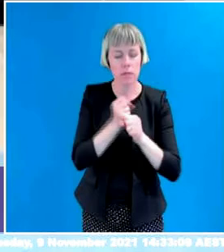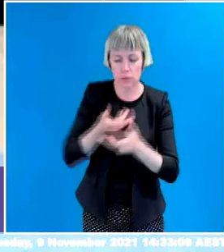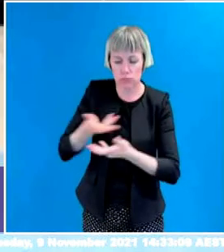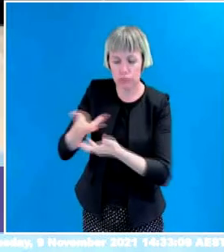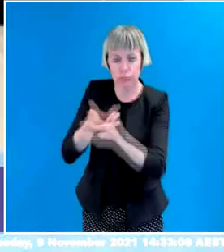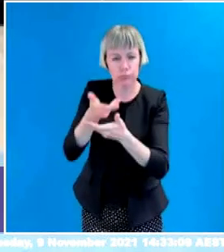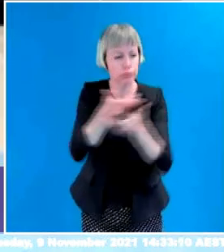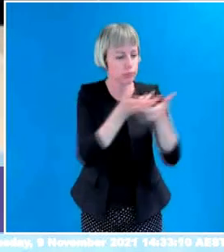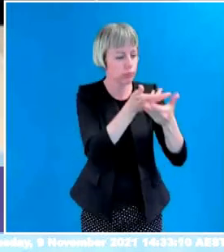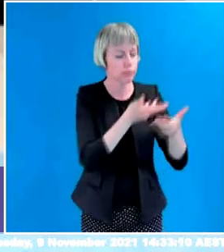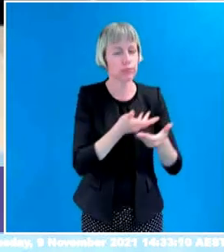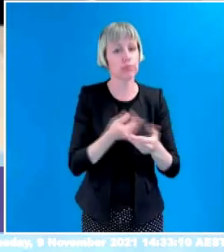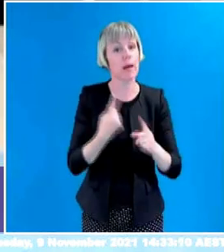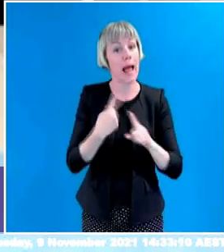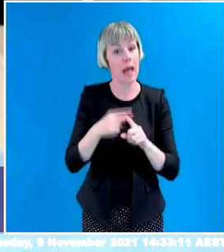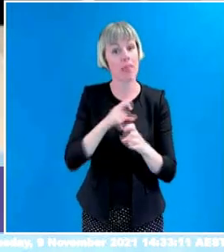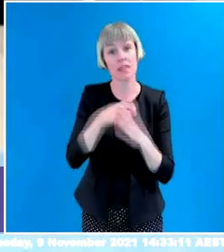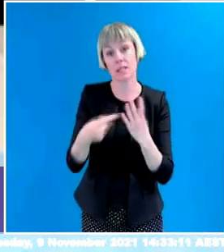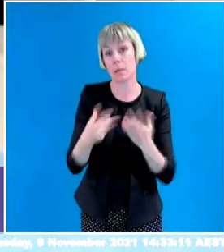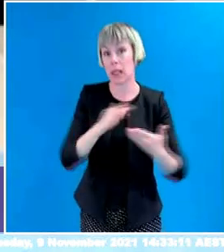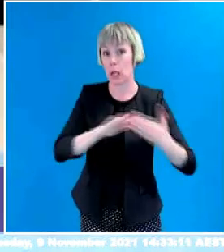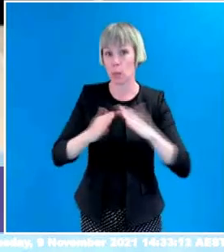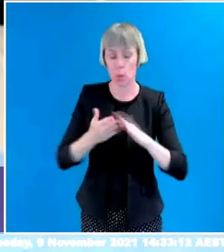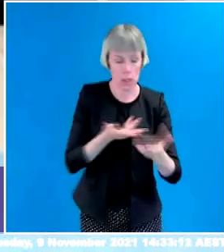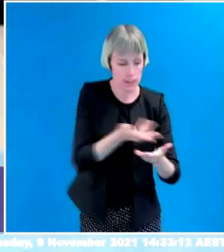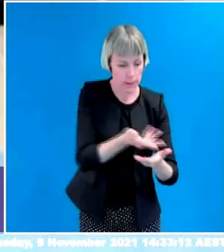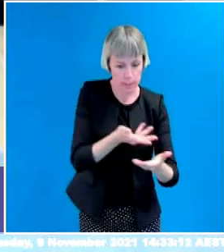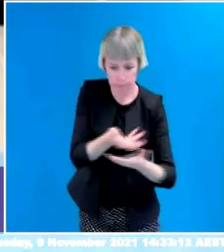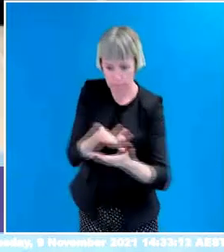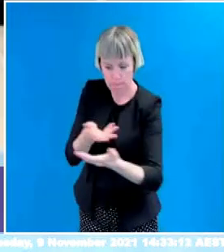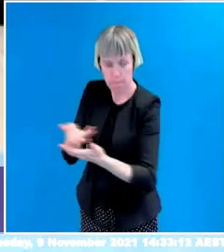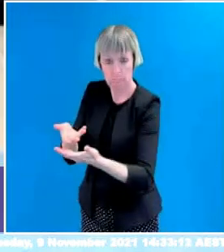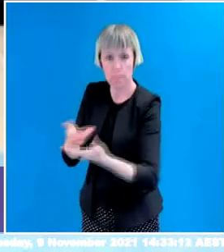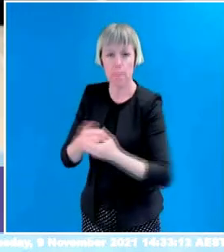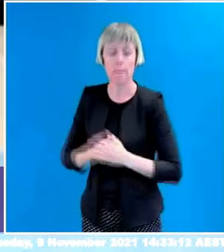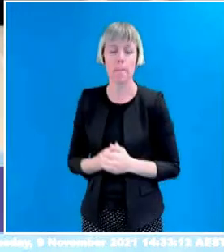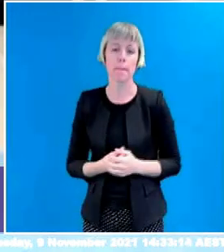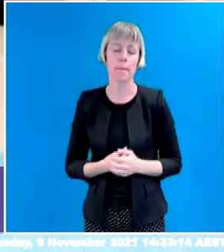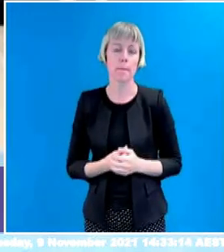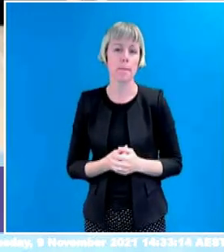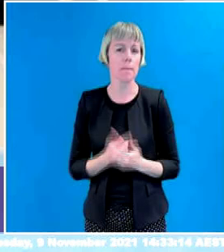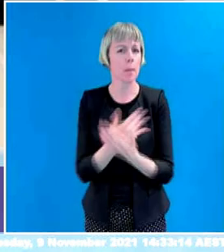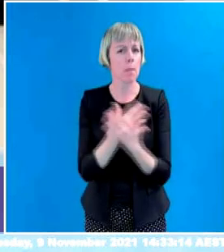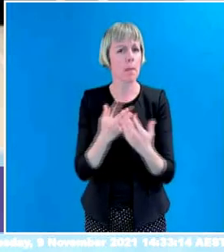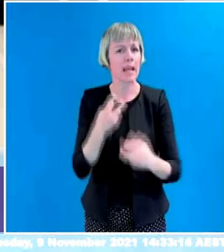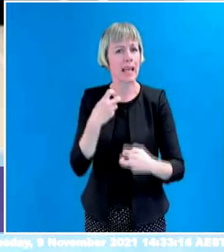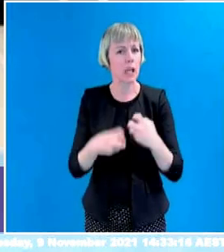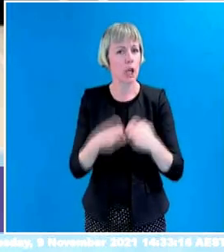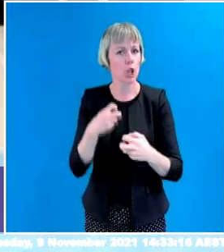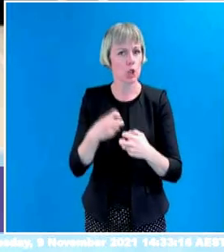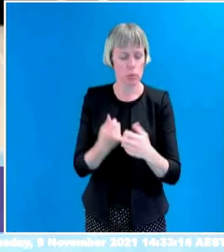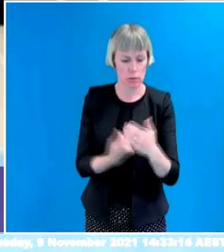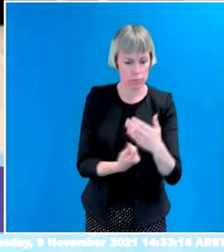disability community --- a number of issues were raised where it was thought